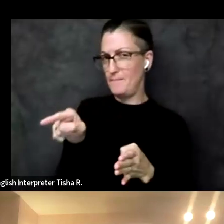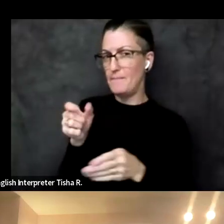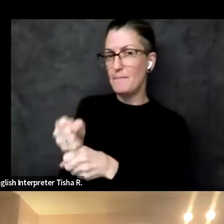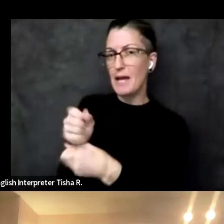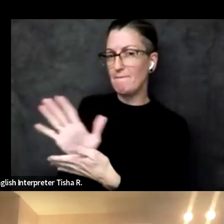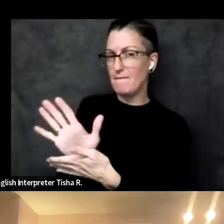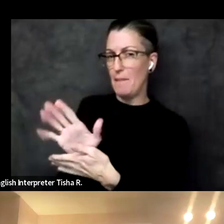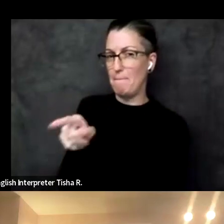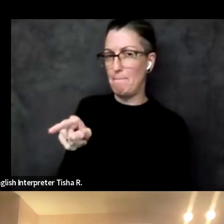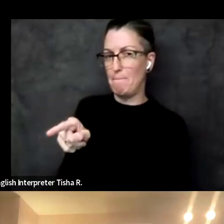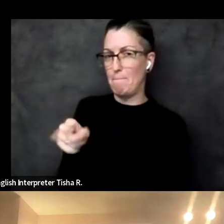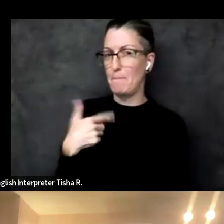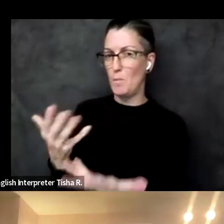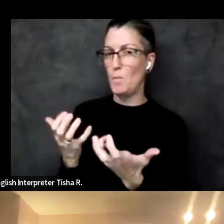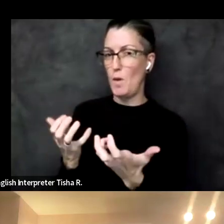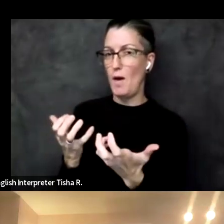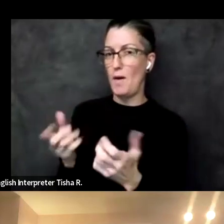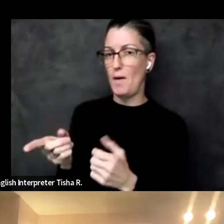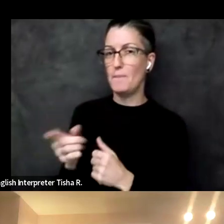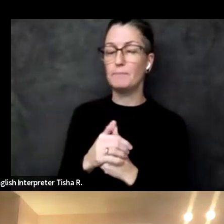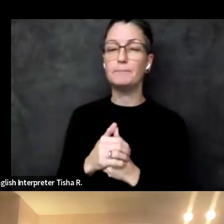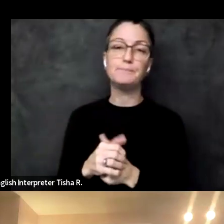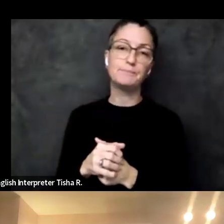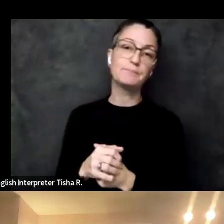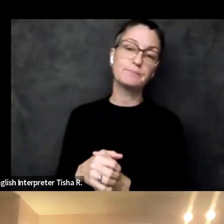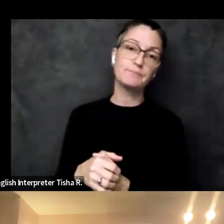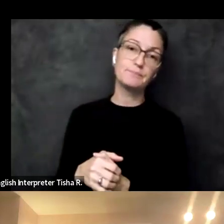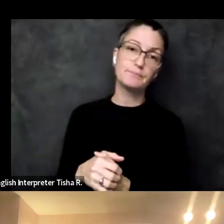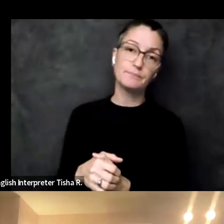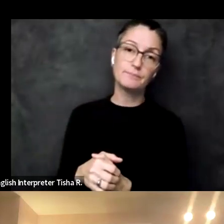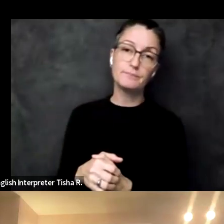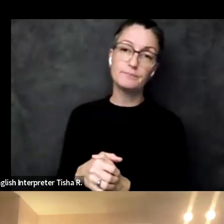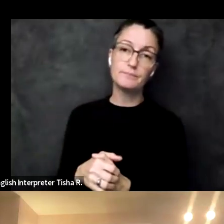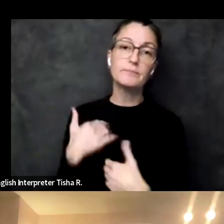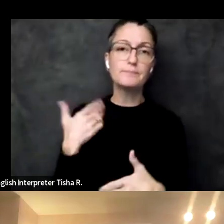So, like, as I went through, I realized that